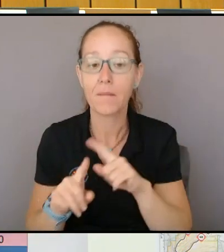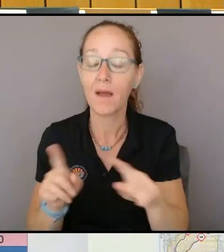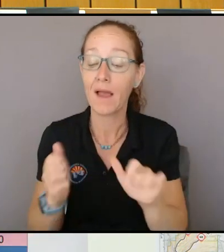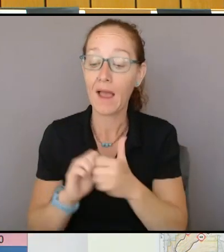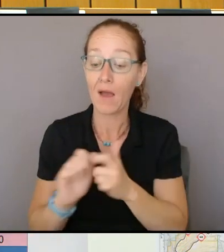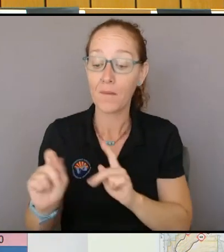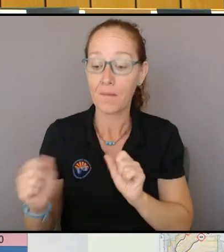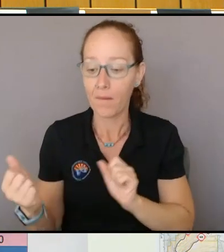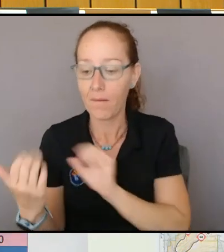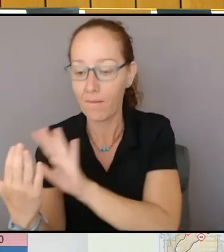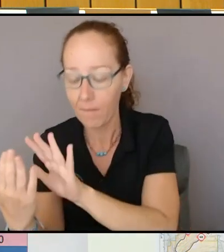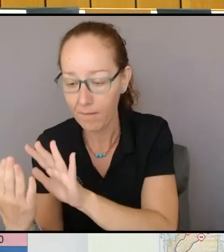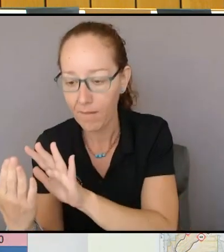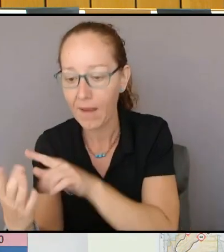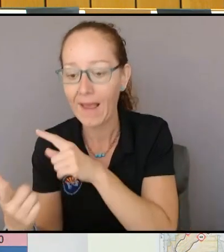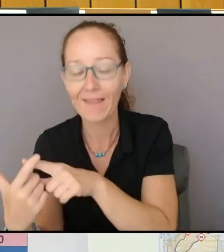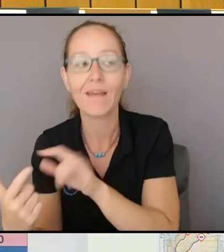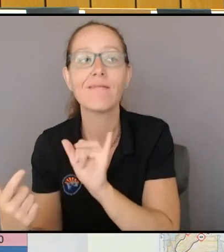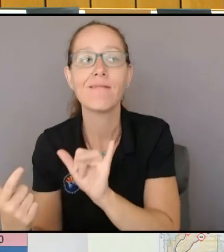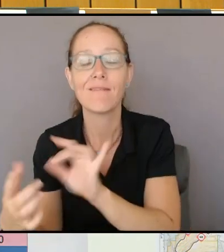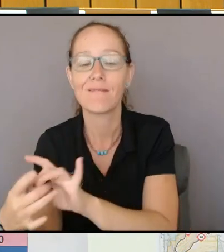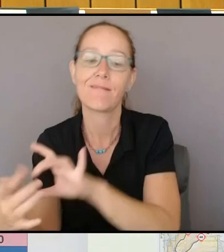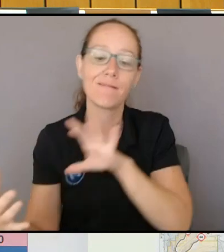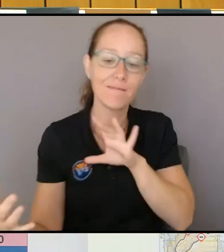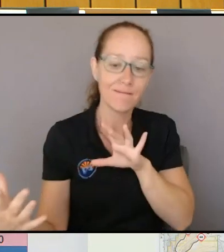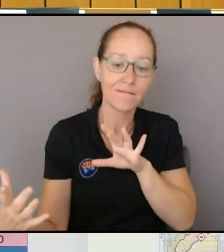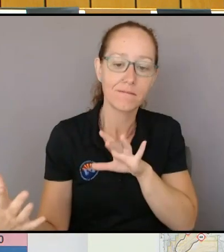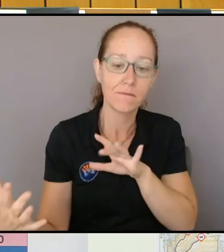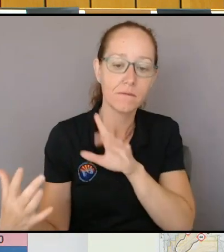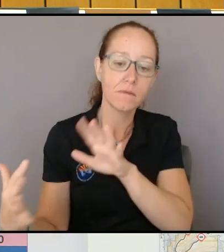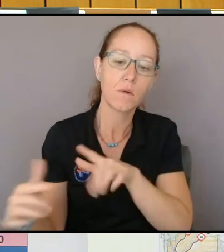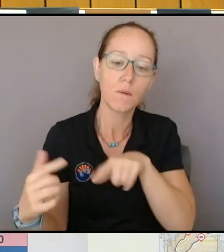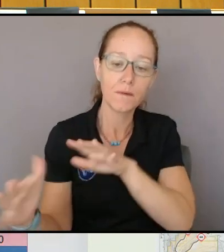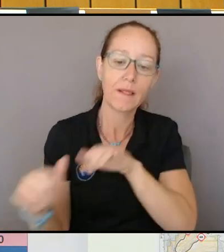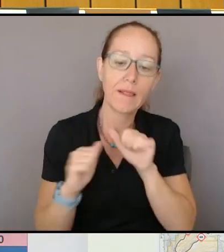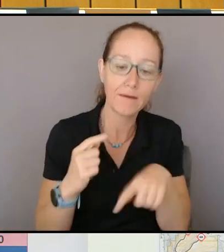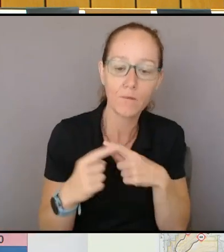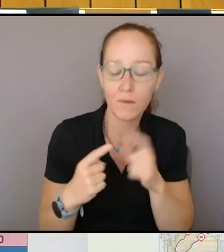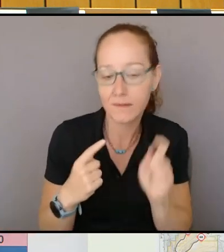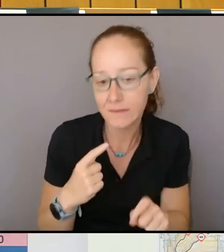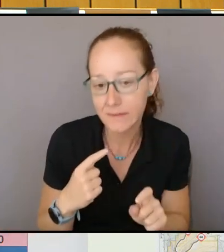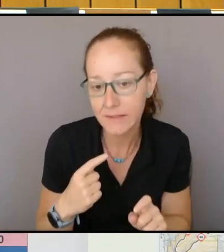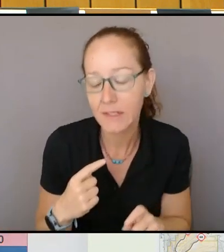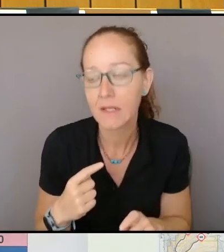the: 'If this happens, then we're going to do this.' And anticipated all those different future states and then reacted